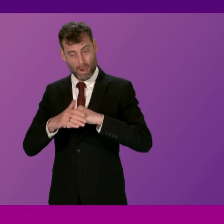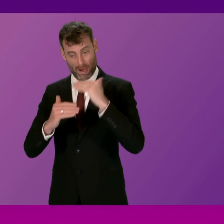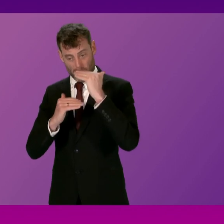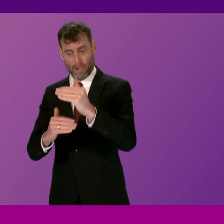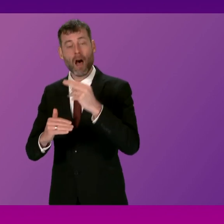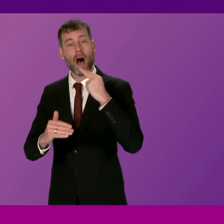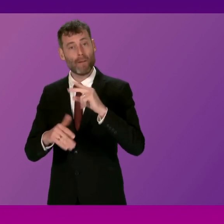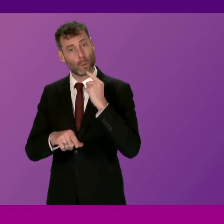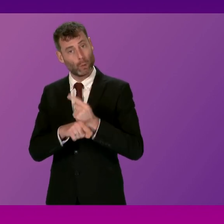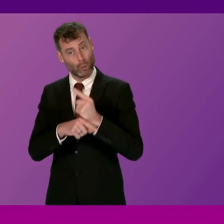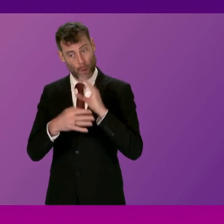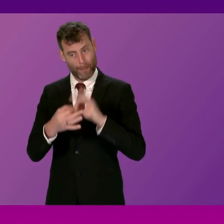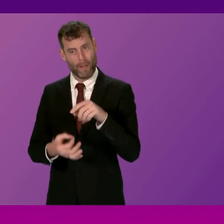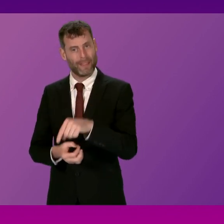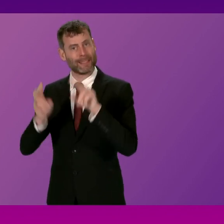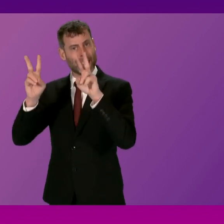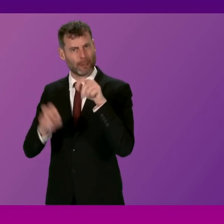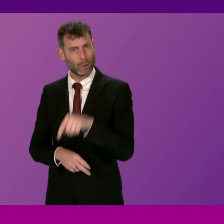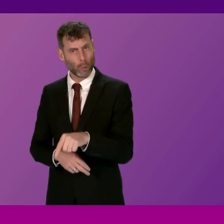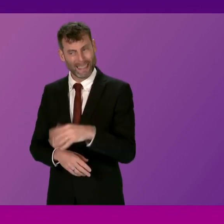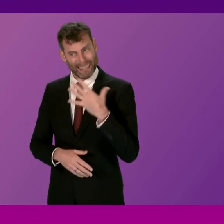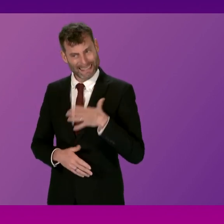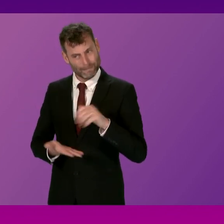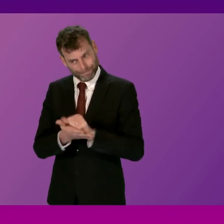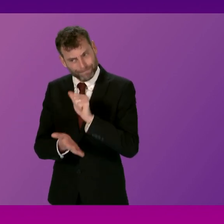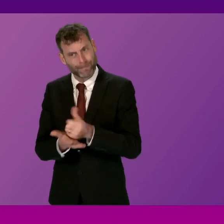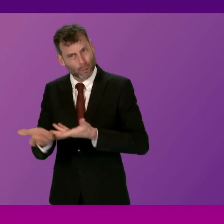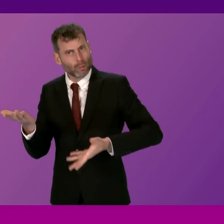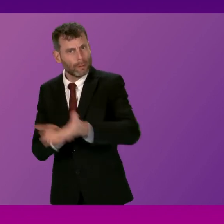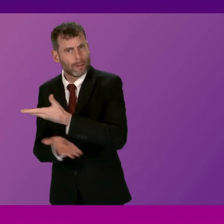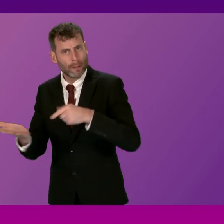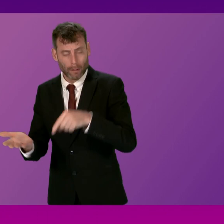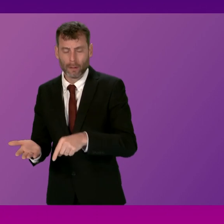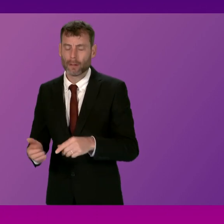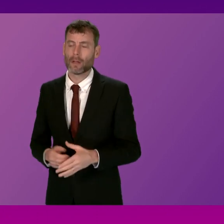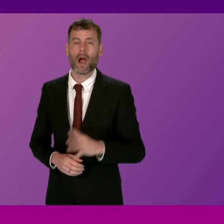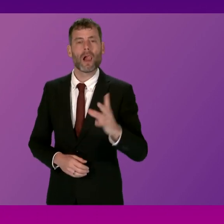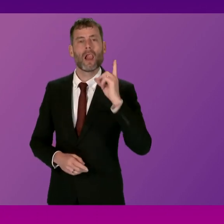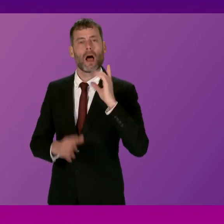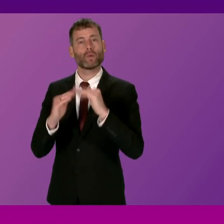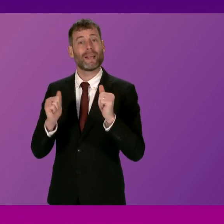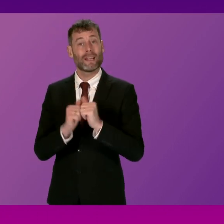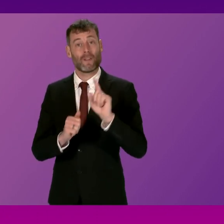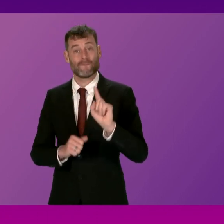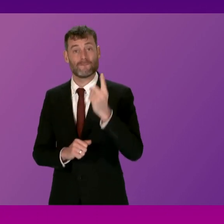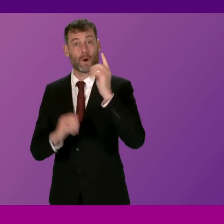The significance of doing so cannot be overstated. Secondly, last weekend, we held the first-ever summit to celebrate the international day